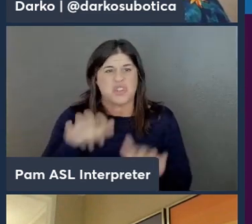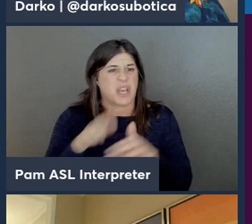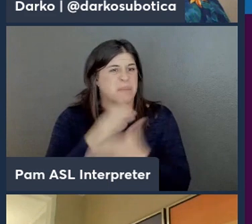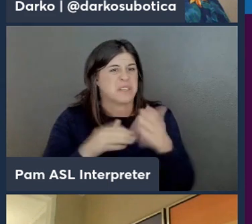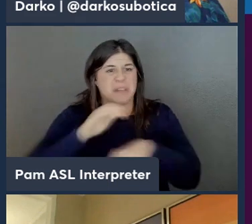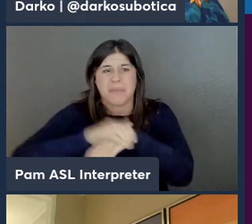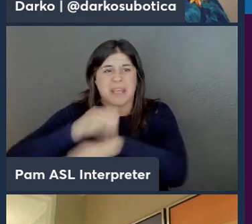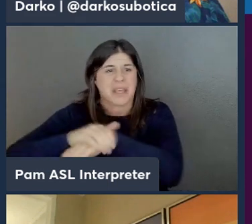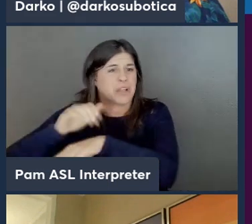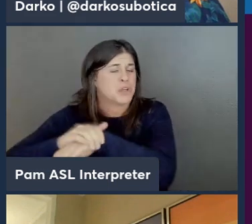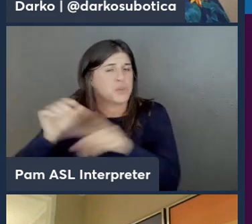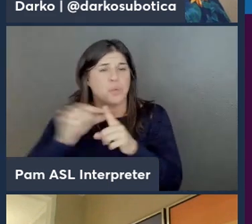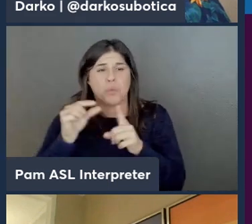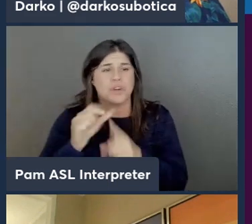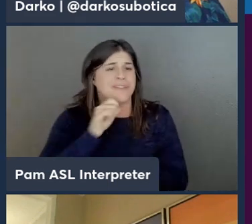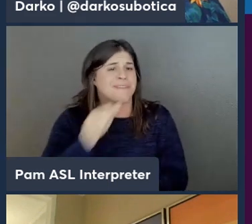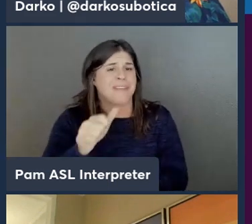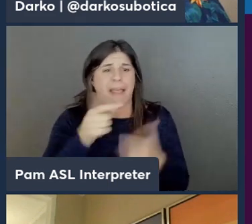natural language concurrency.